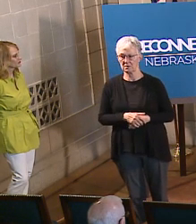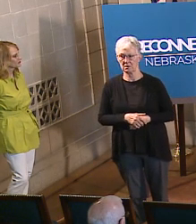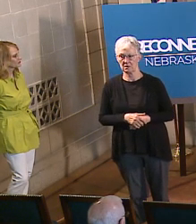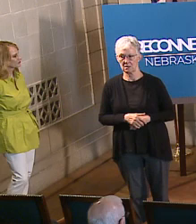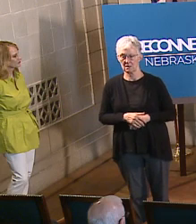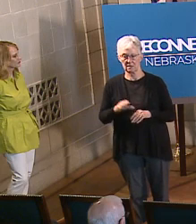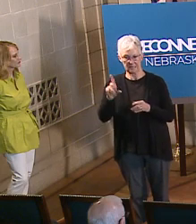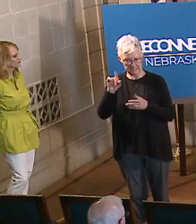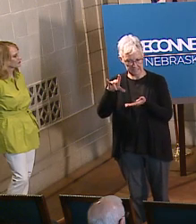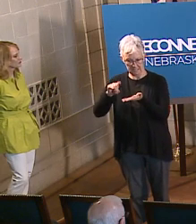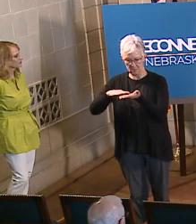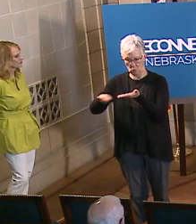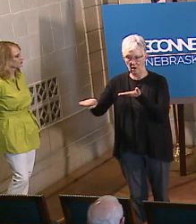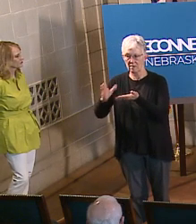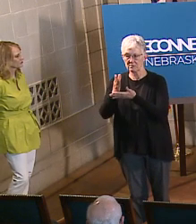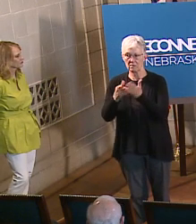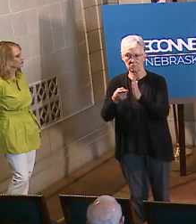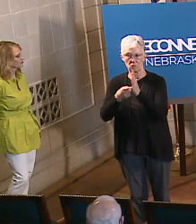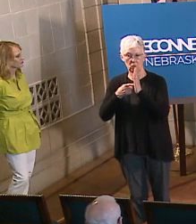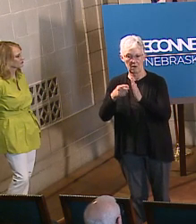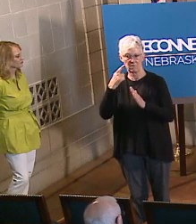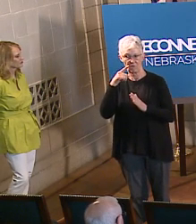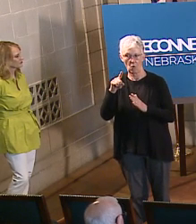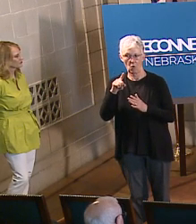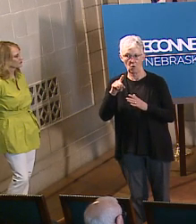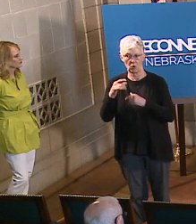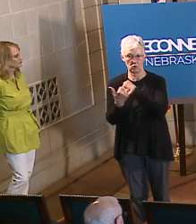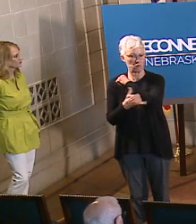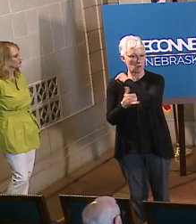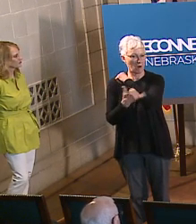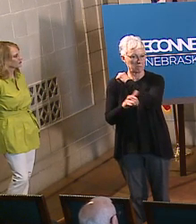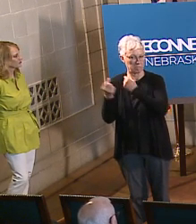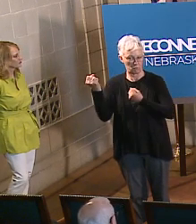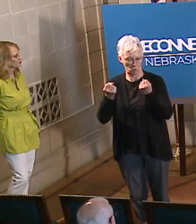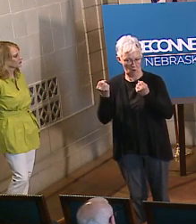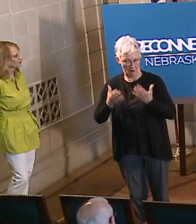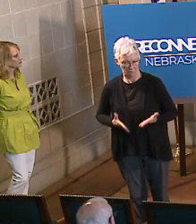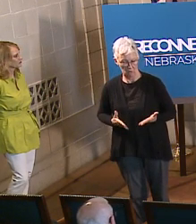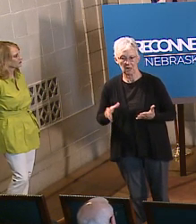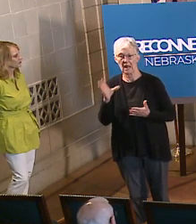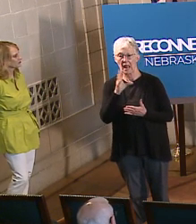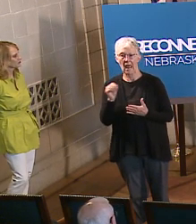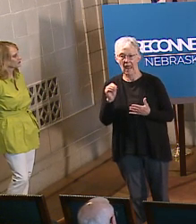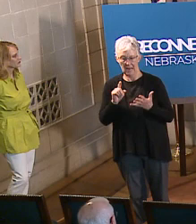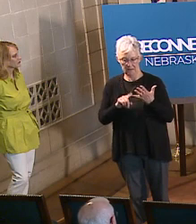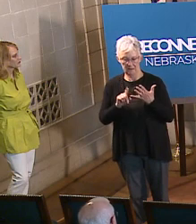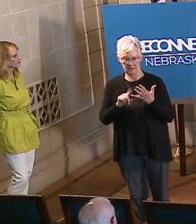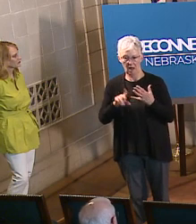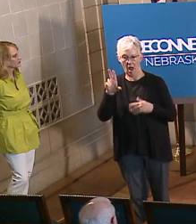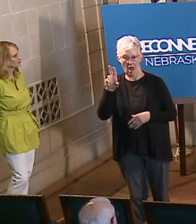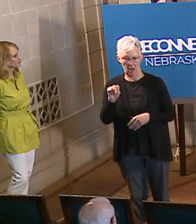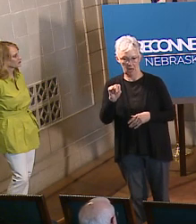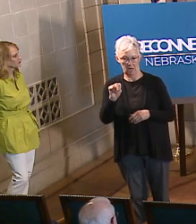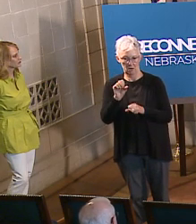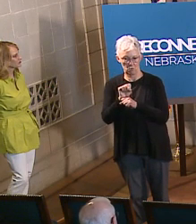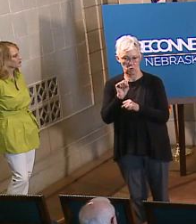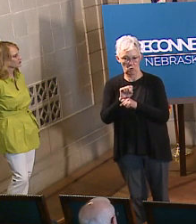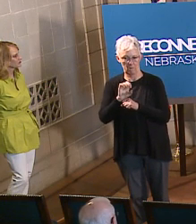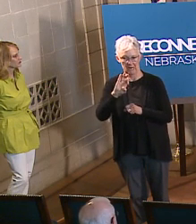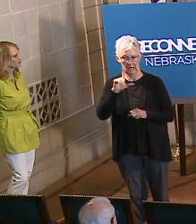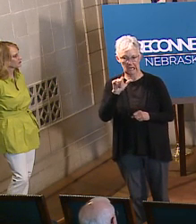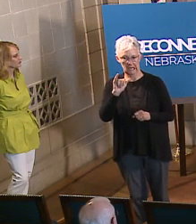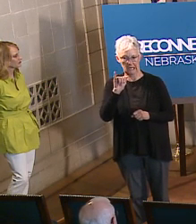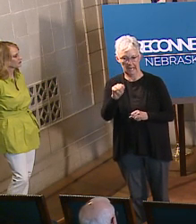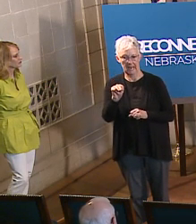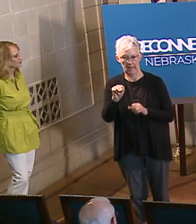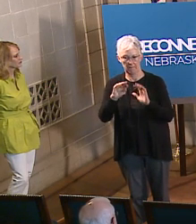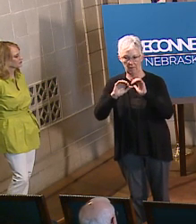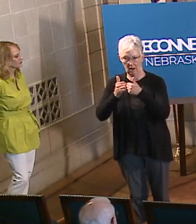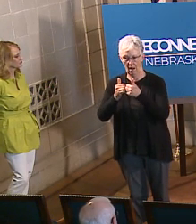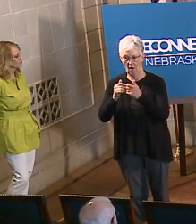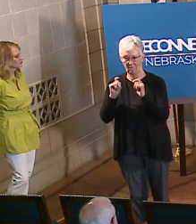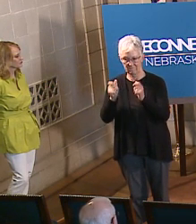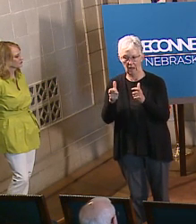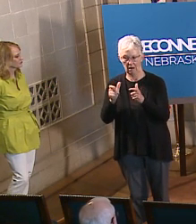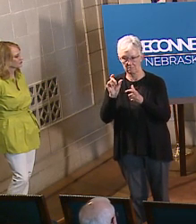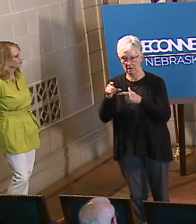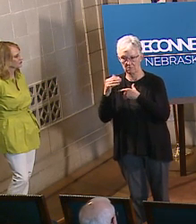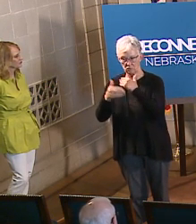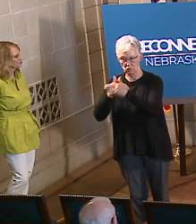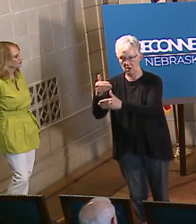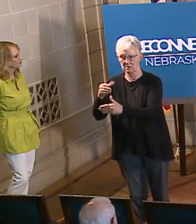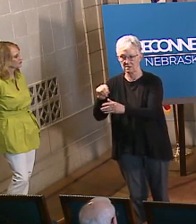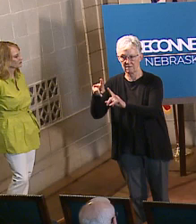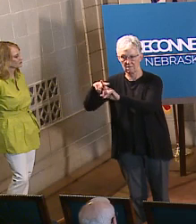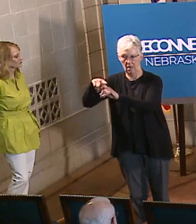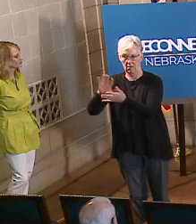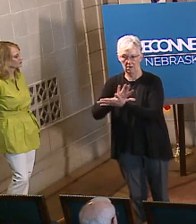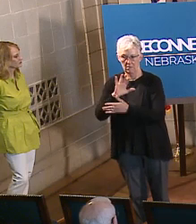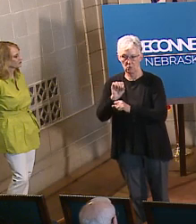ELIGIBILITY, SUSPENDED CERTAIN